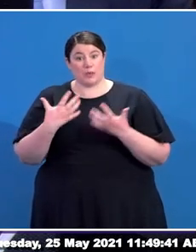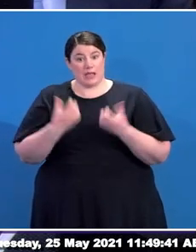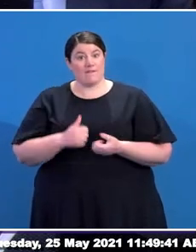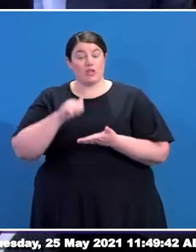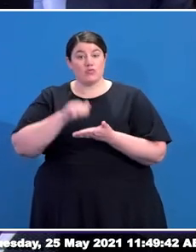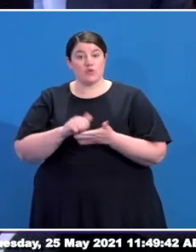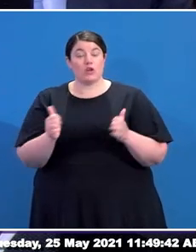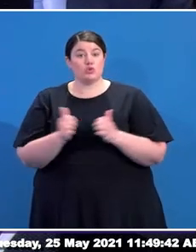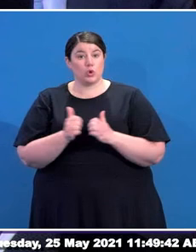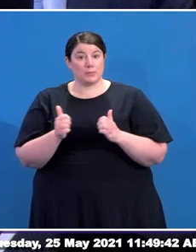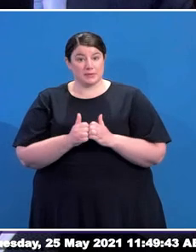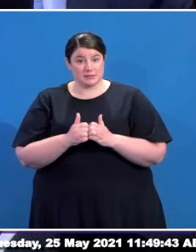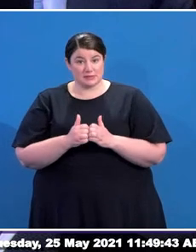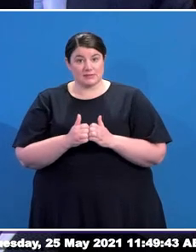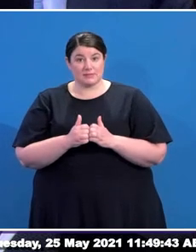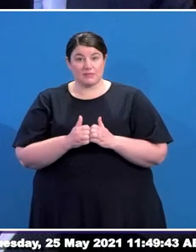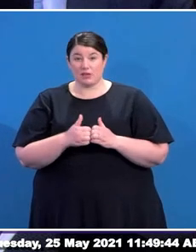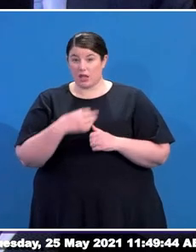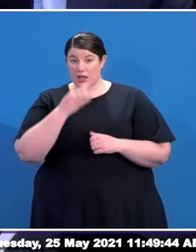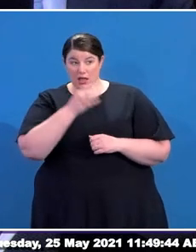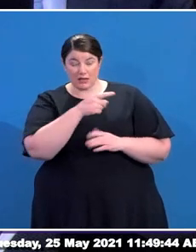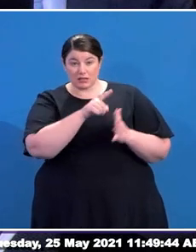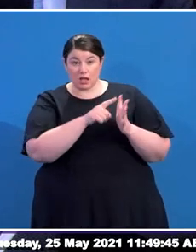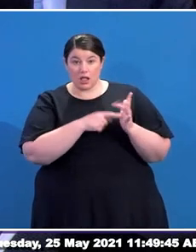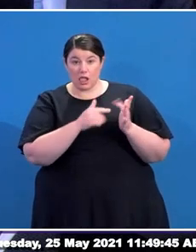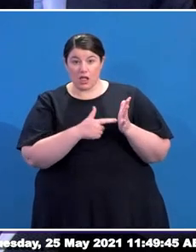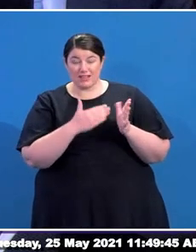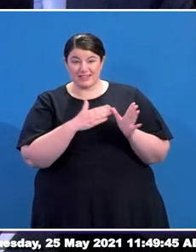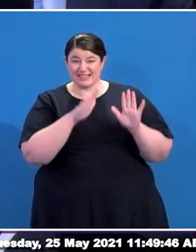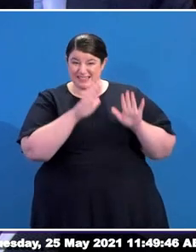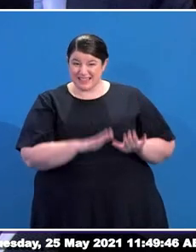But I think we need to trouble Eliza to return in relation to those documents.